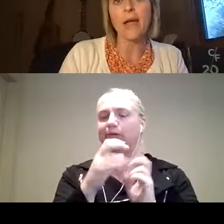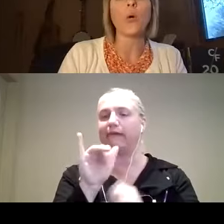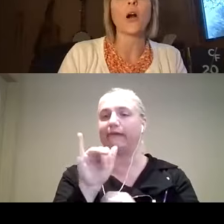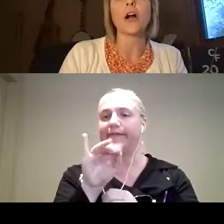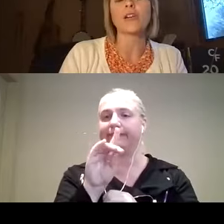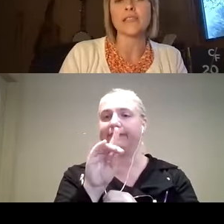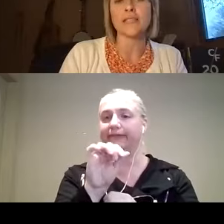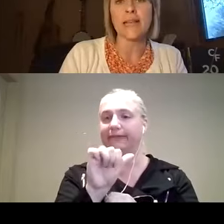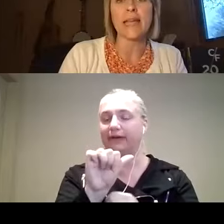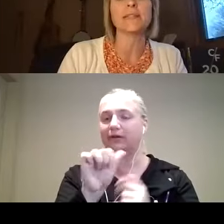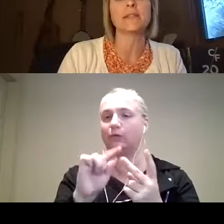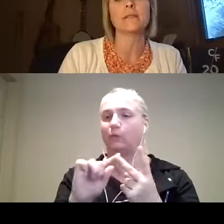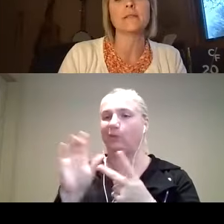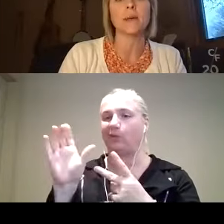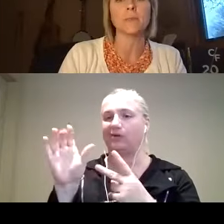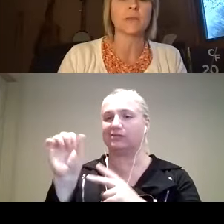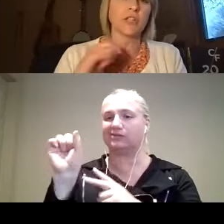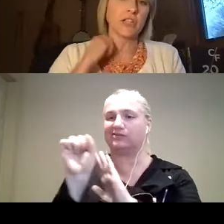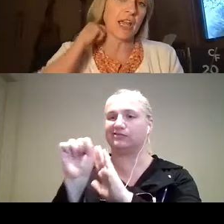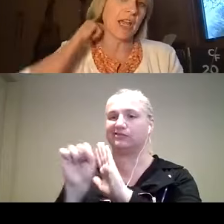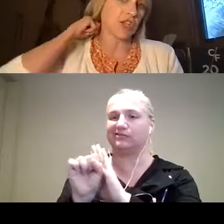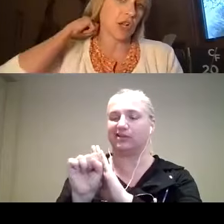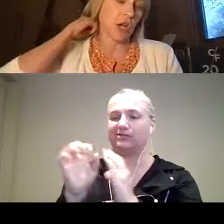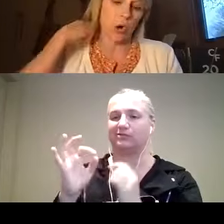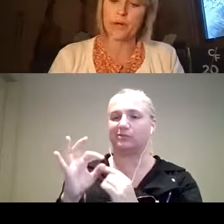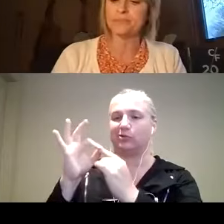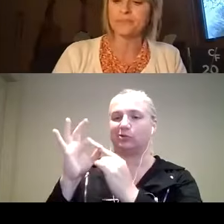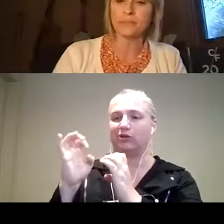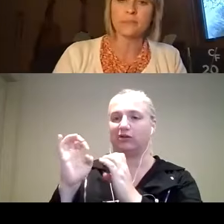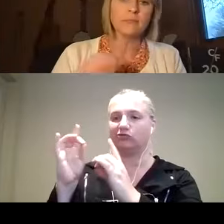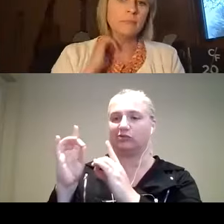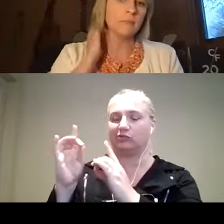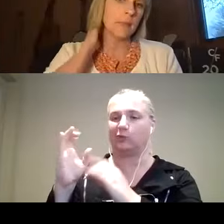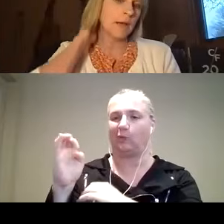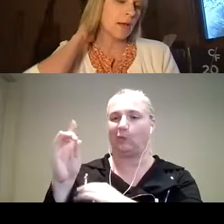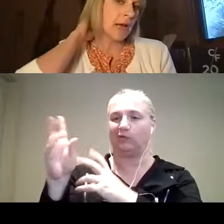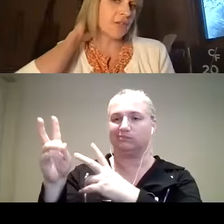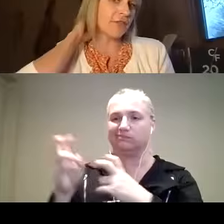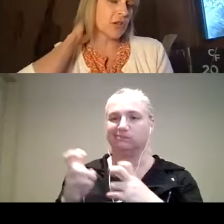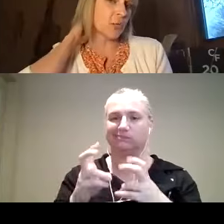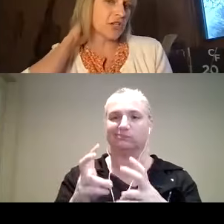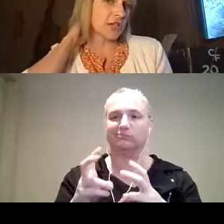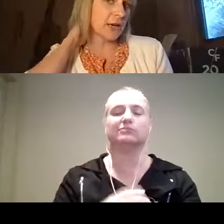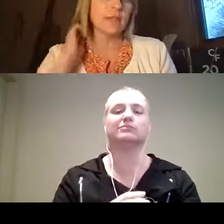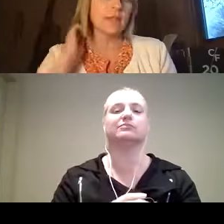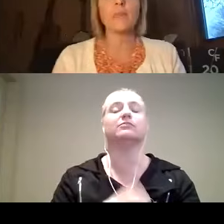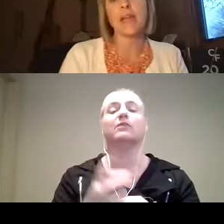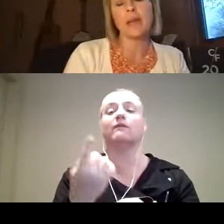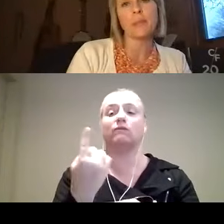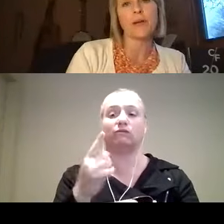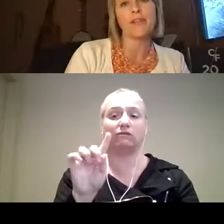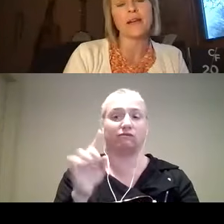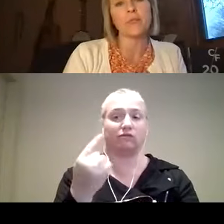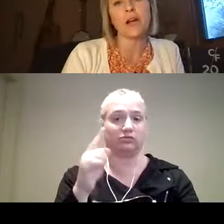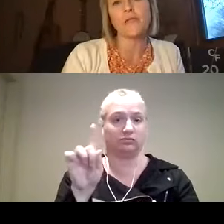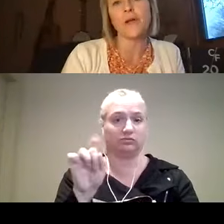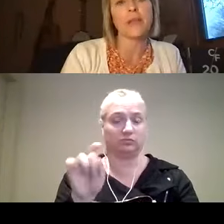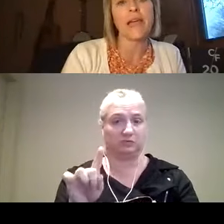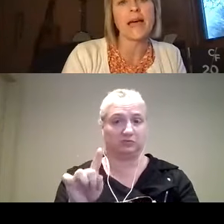or our state special education code. And the first question that we came up with that we are frequently asked,